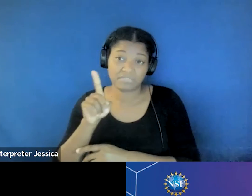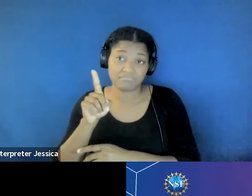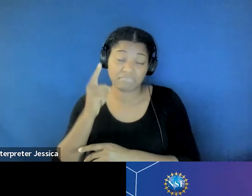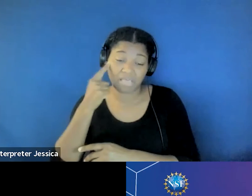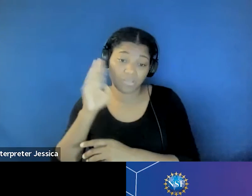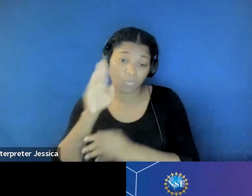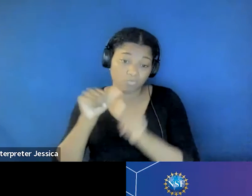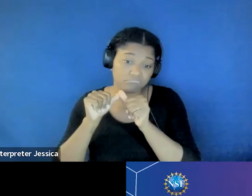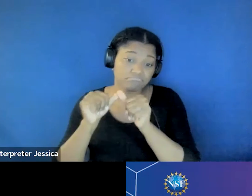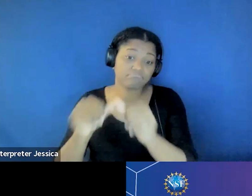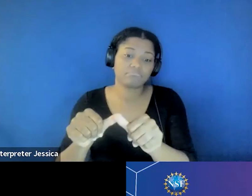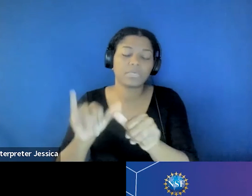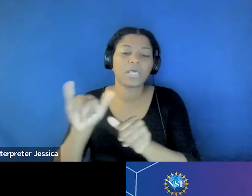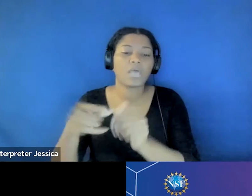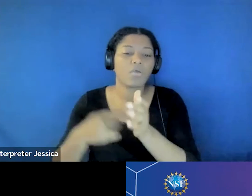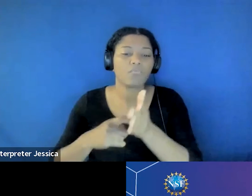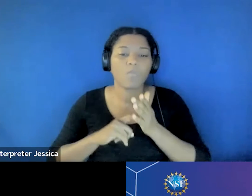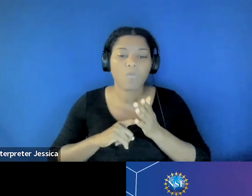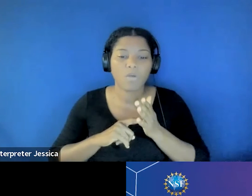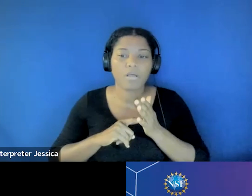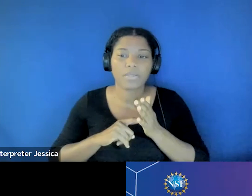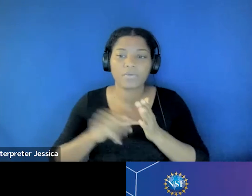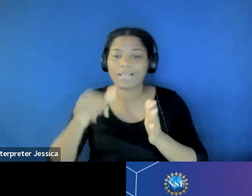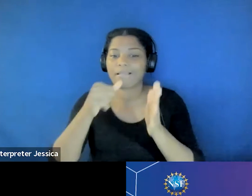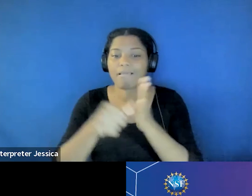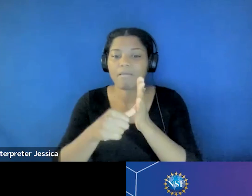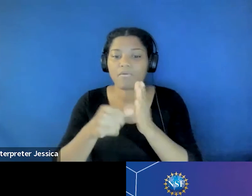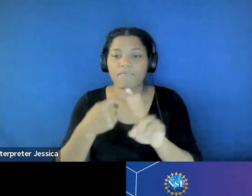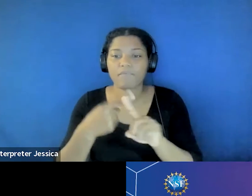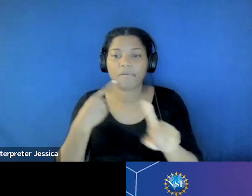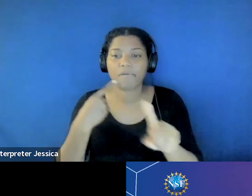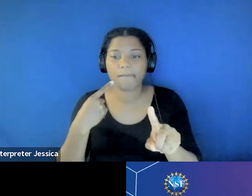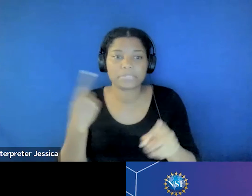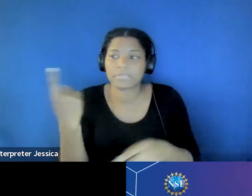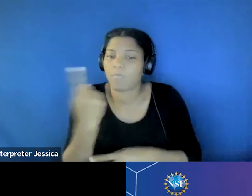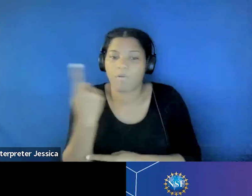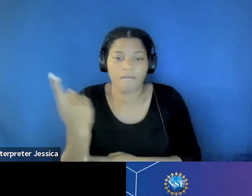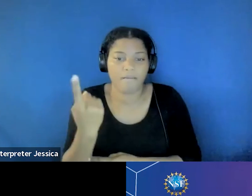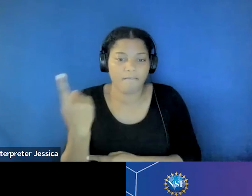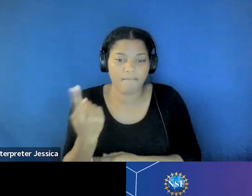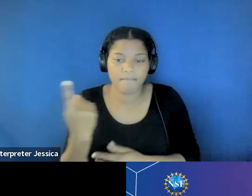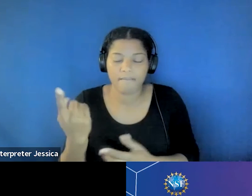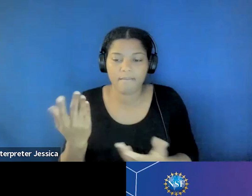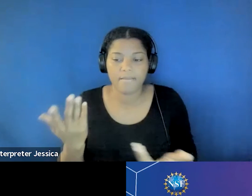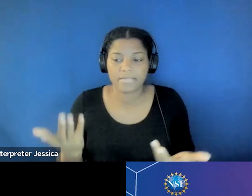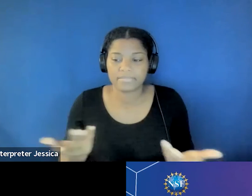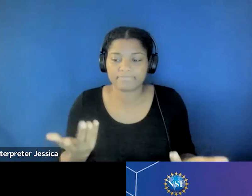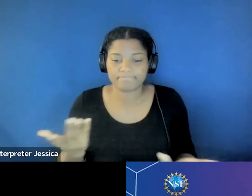require that there be a letter from, someone, who has,